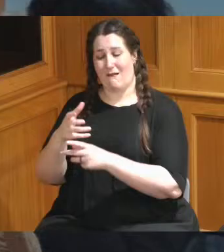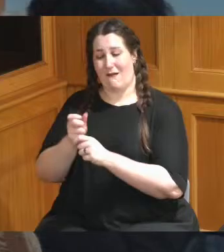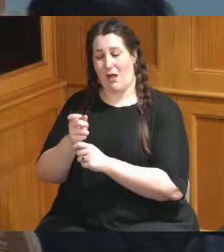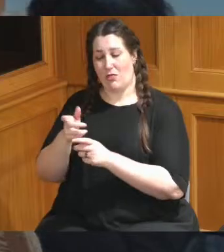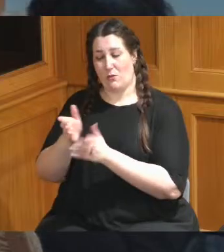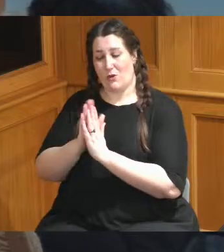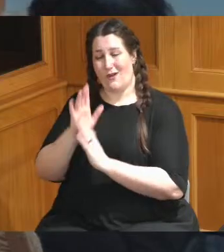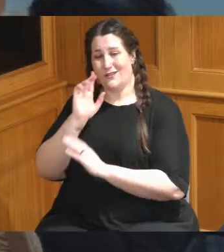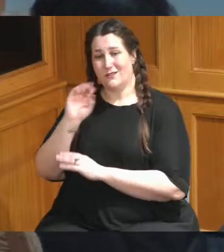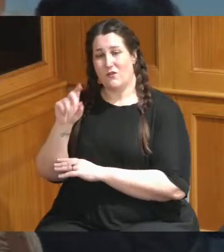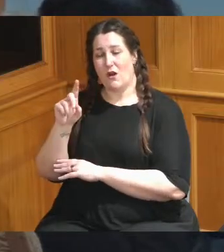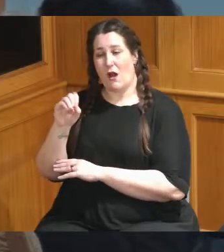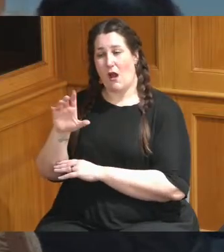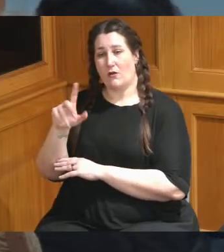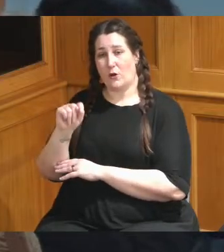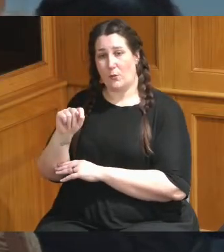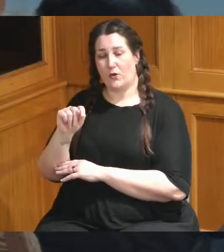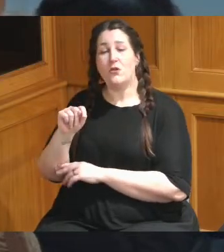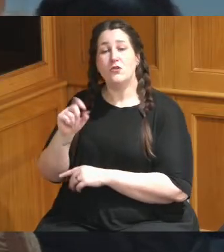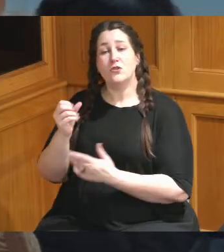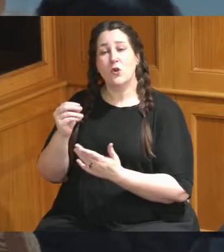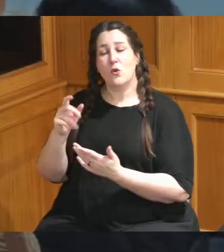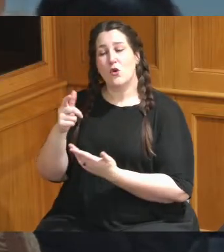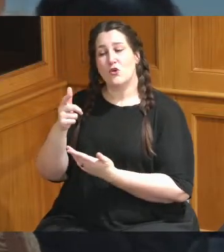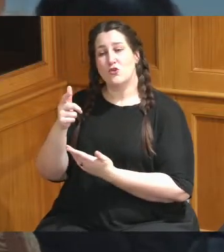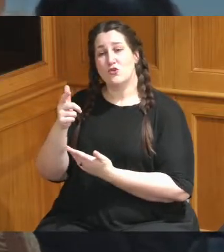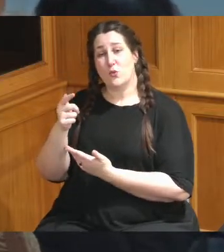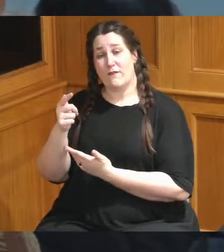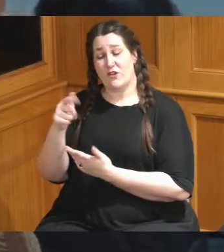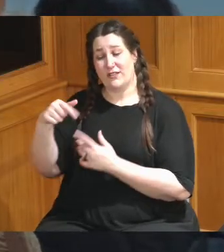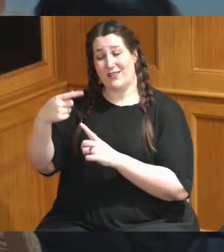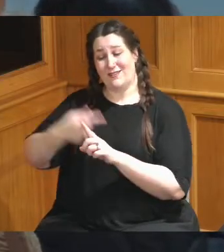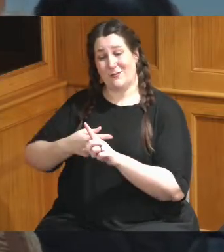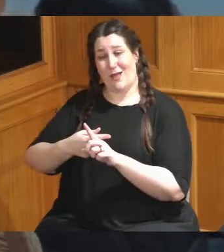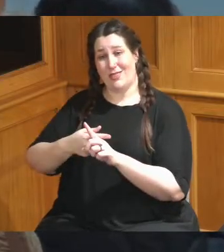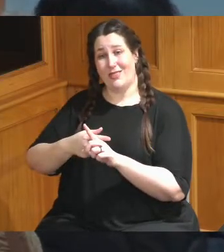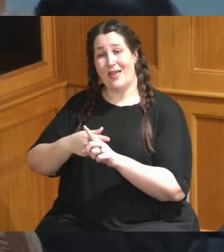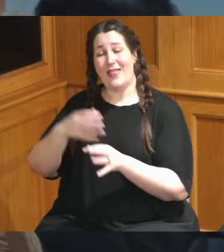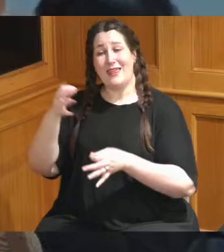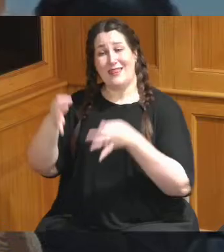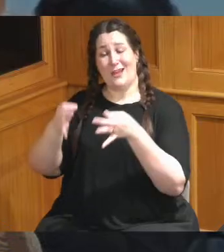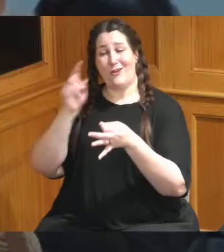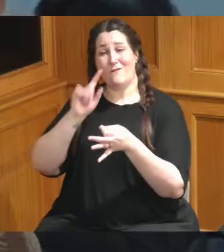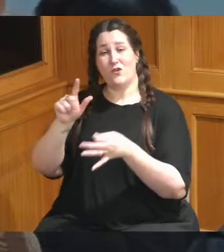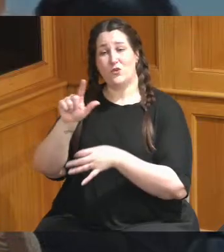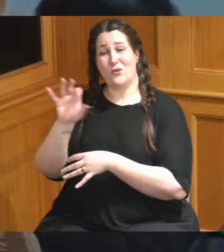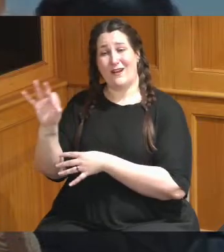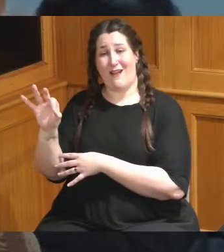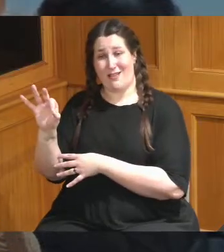the viewing date for the 21st of this month and the hearing date for the 29th. The petitioners